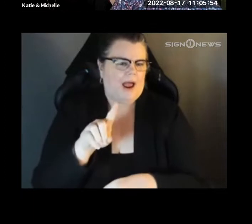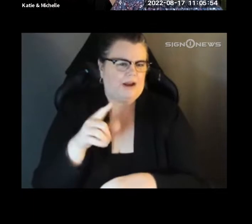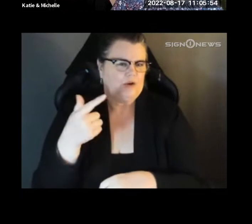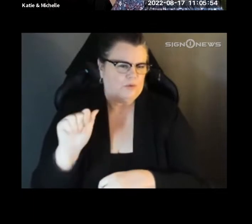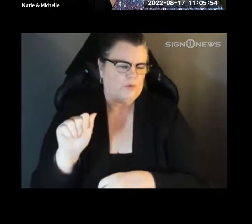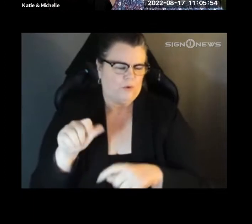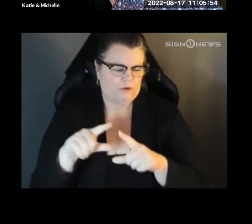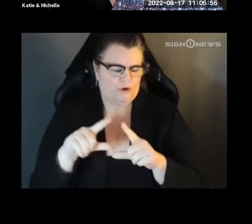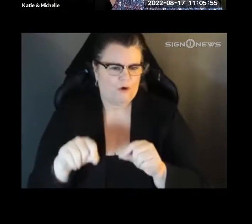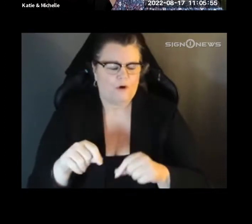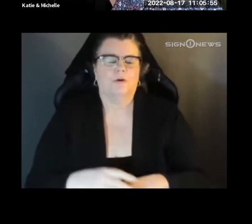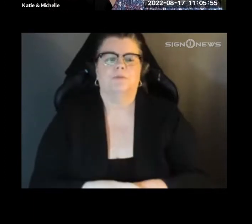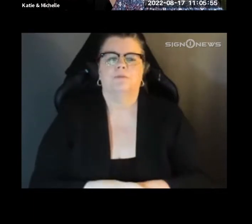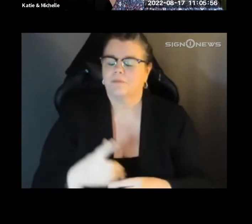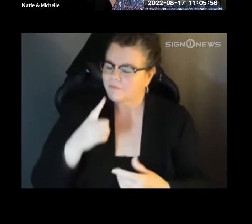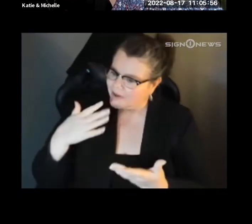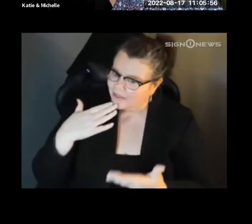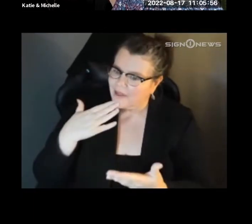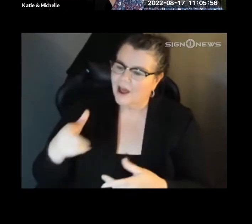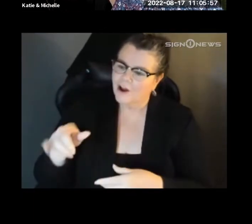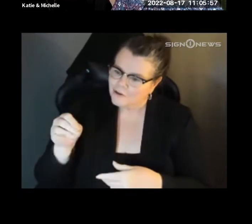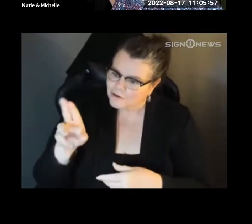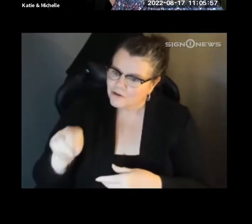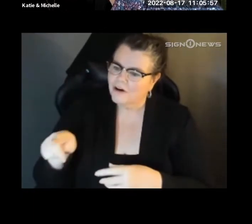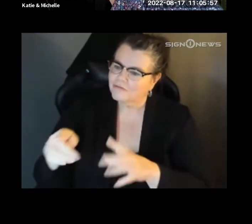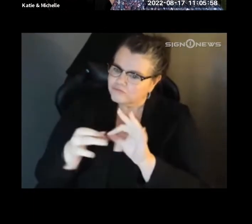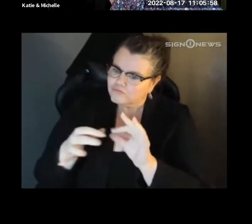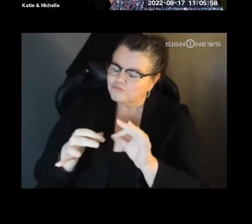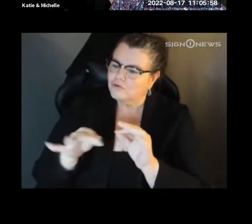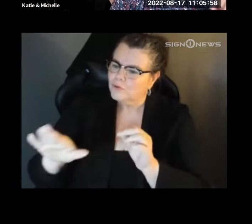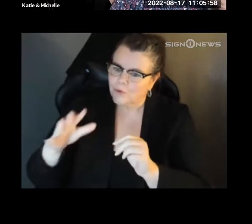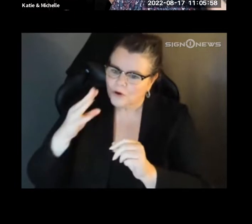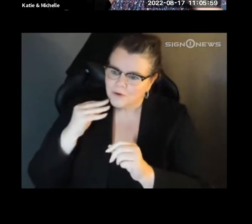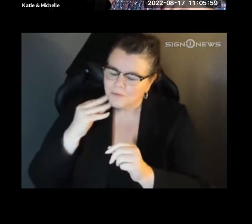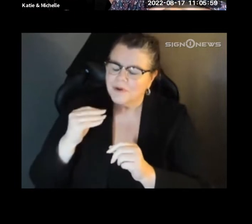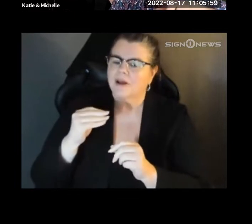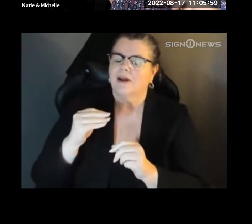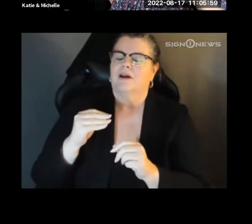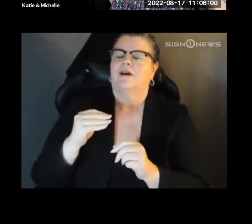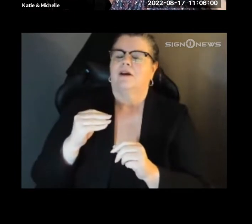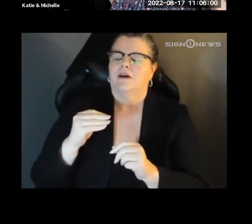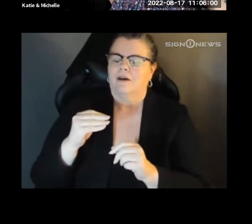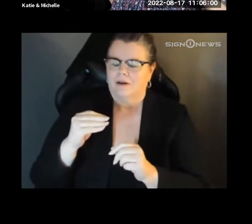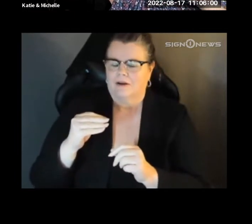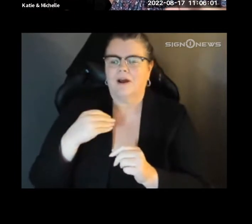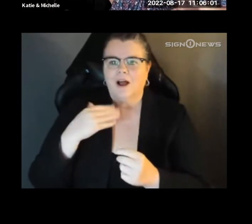um I know there are many people who would like to hear more and I know that you type to get